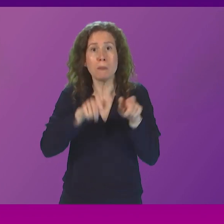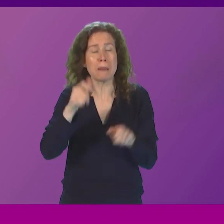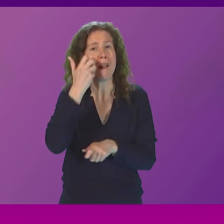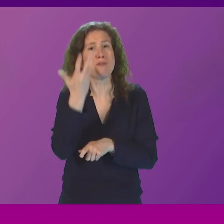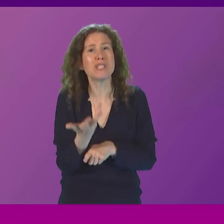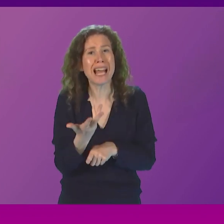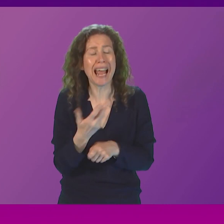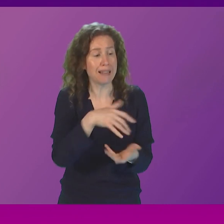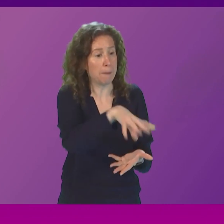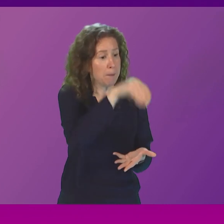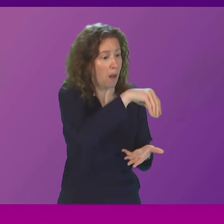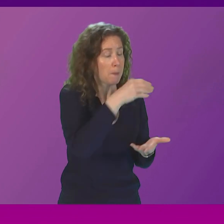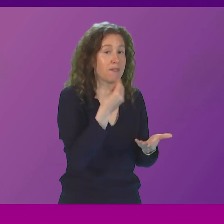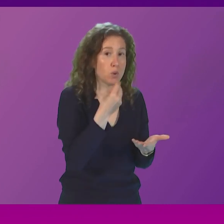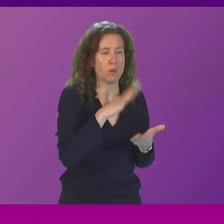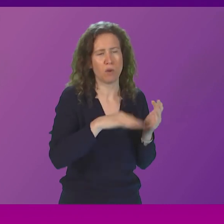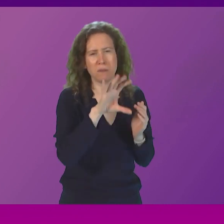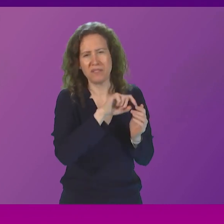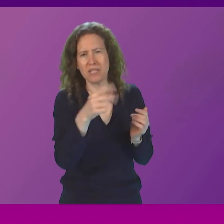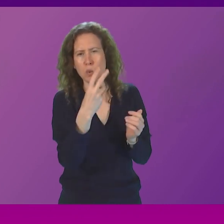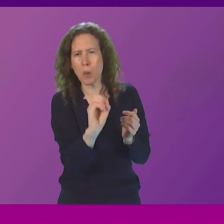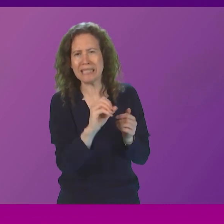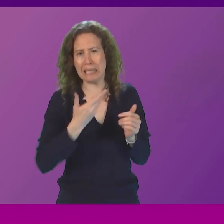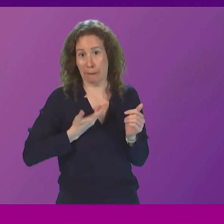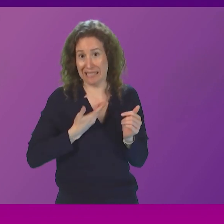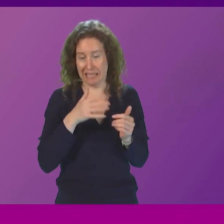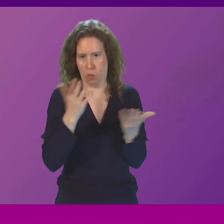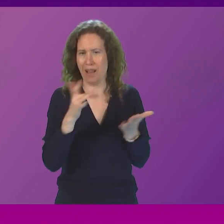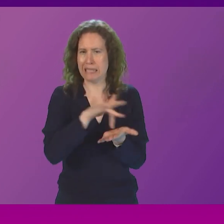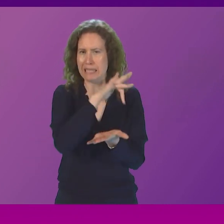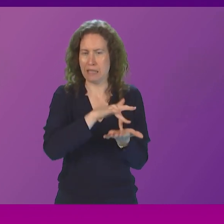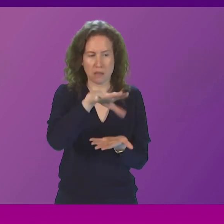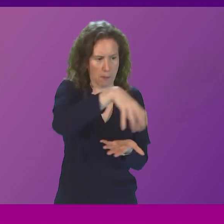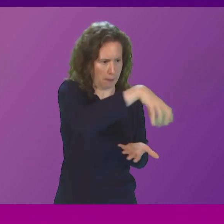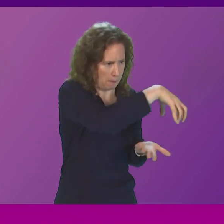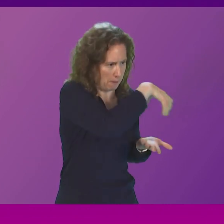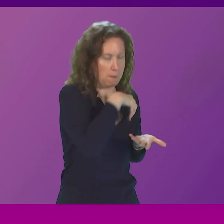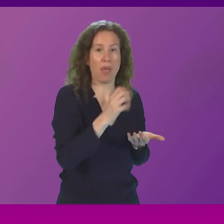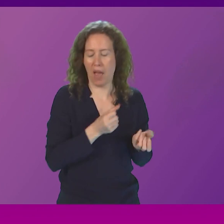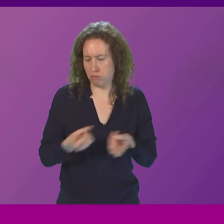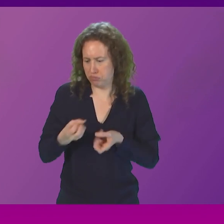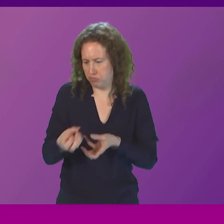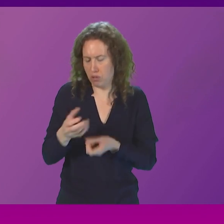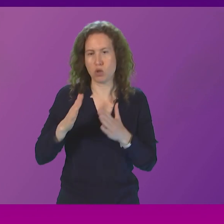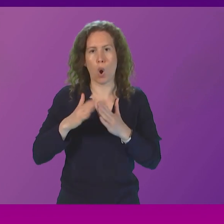It collects food from 15 to 20 businesses in the city centre, right at the heart of the low-emission zone.